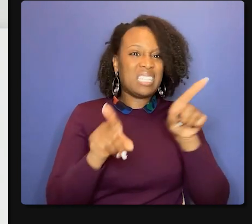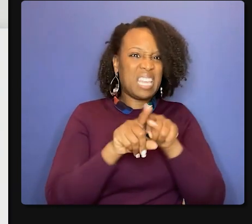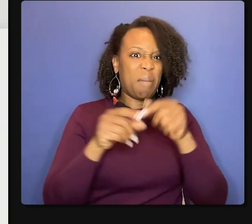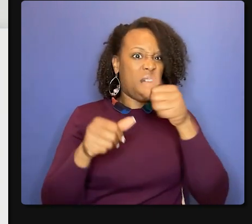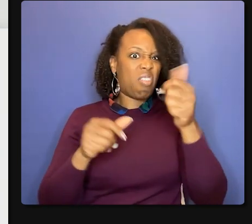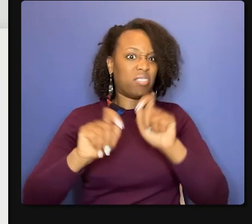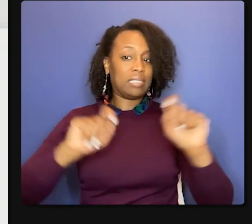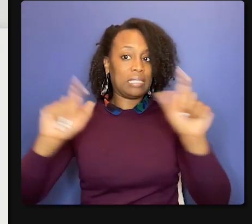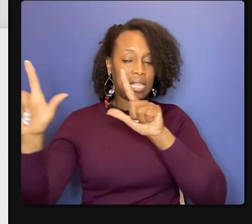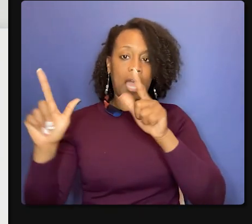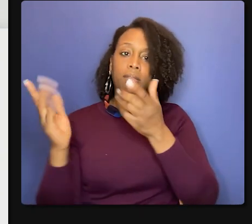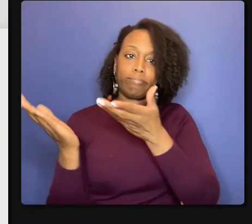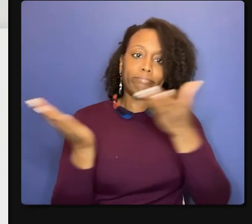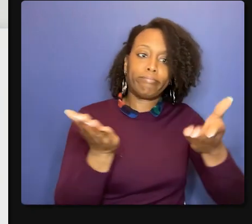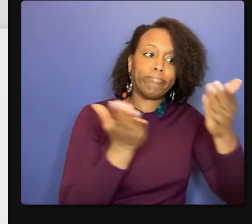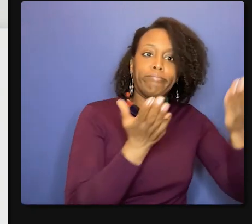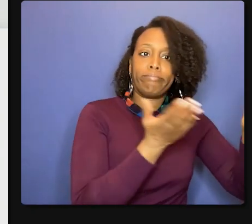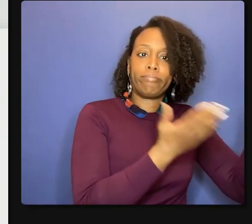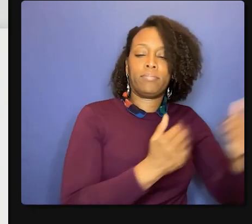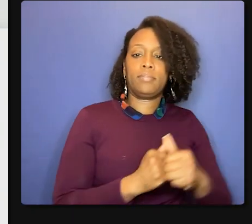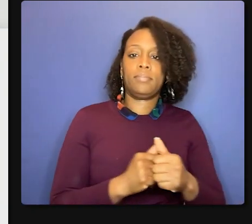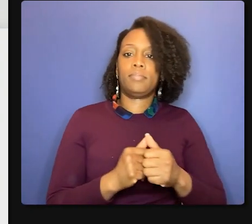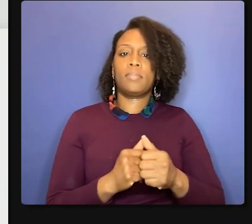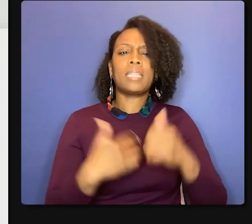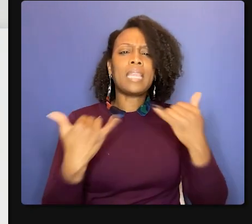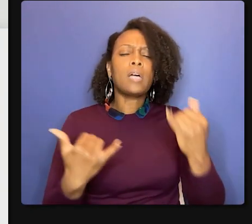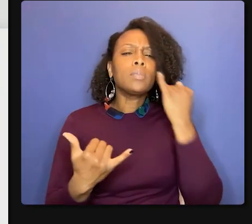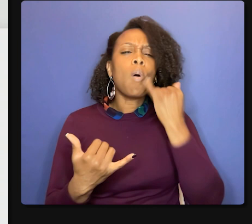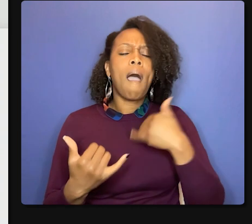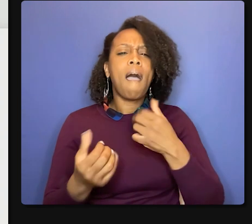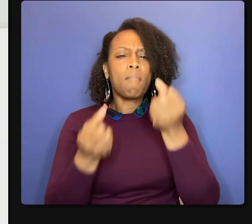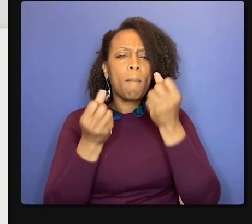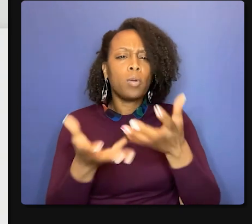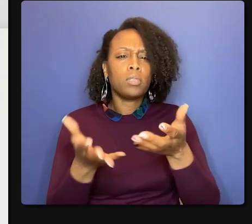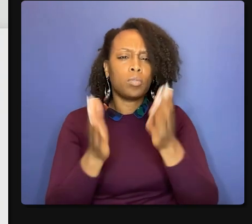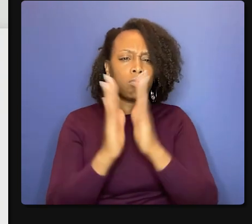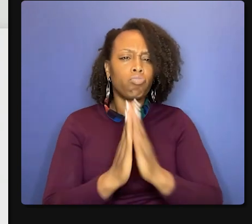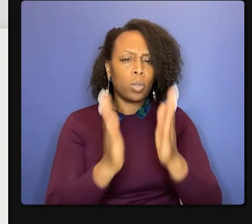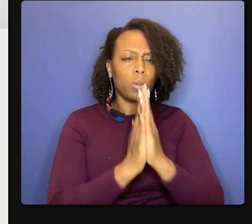and just like the slide before, continues it through. So now let's talk about multiple requests.